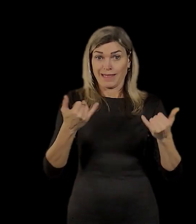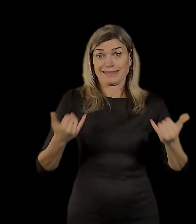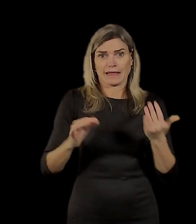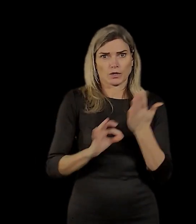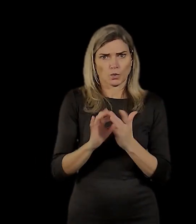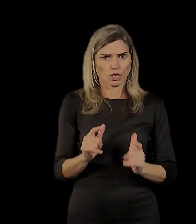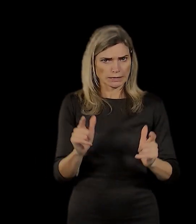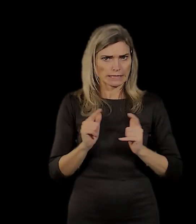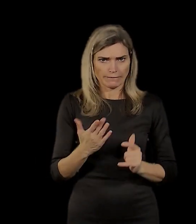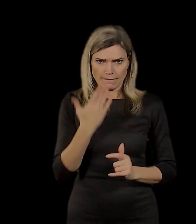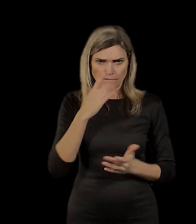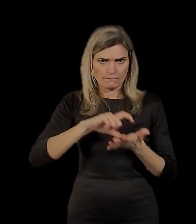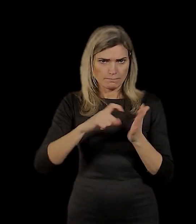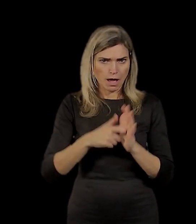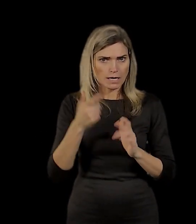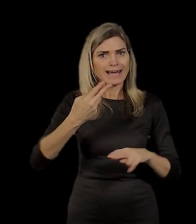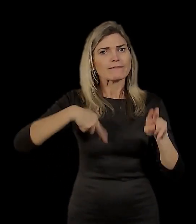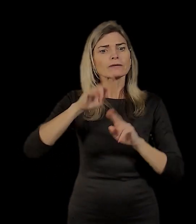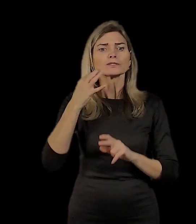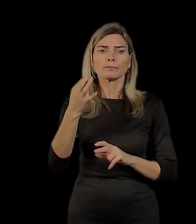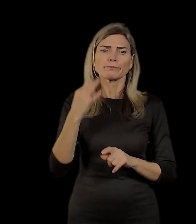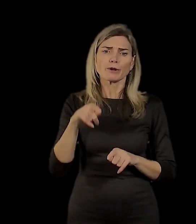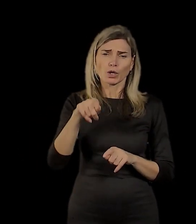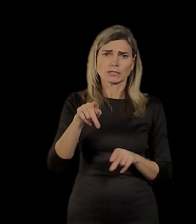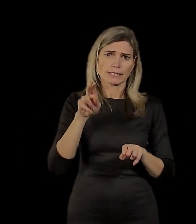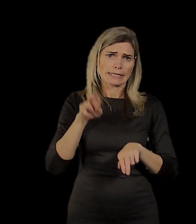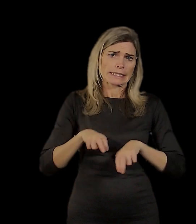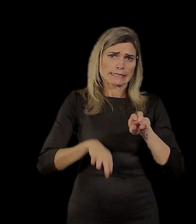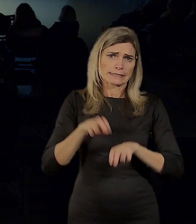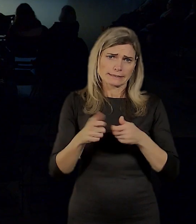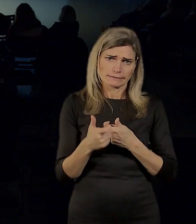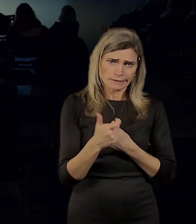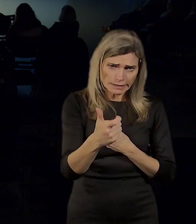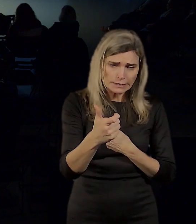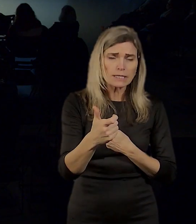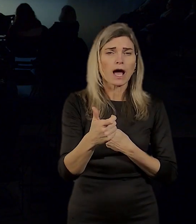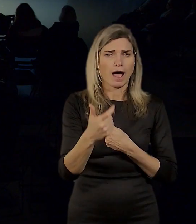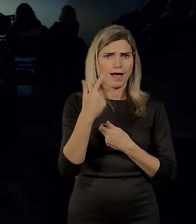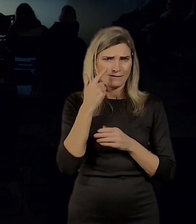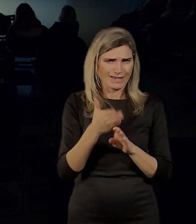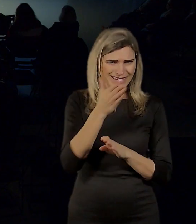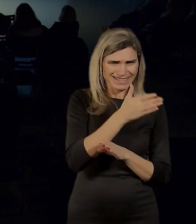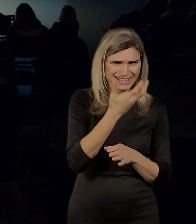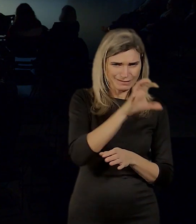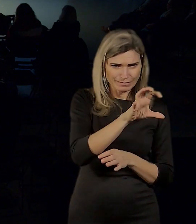inline skaters and mothers with strollers. Anyone who wants to walk through this place. And as you can see,